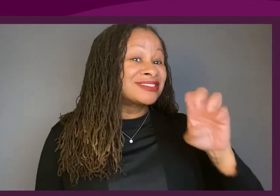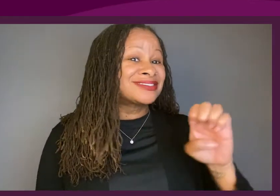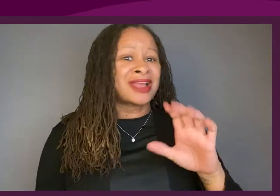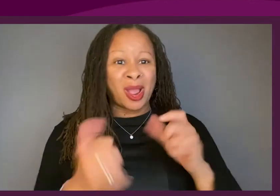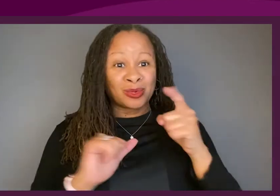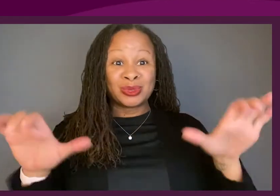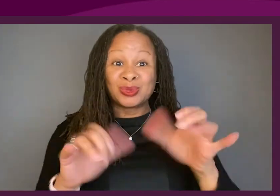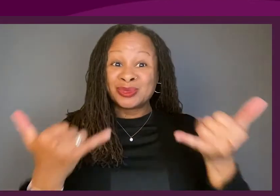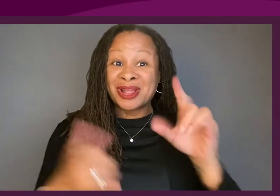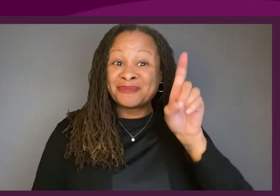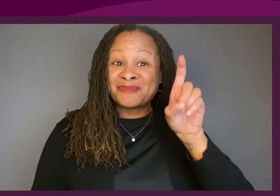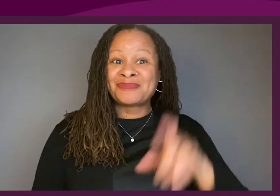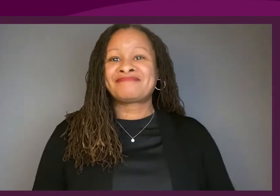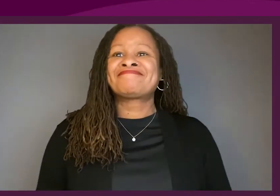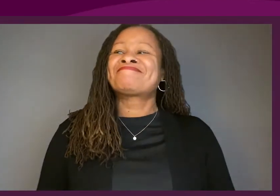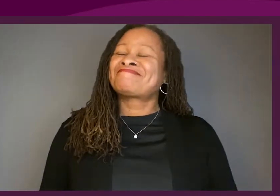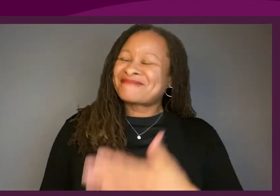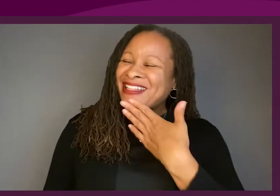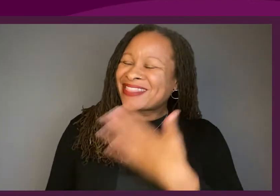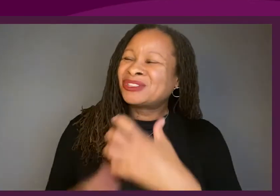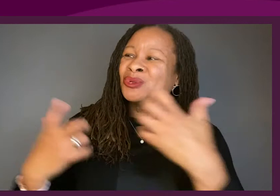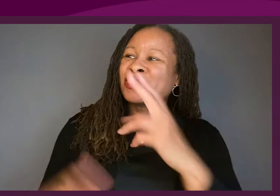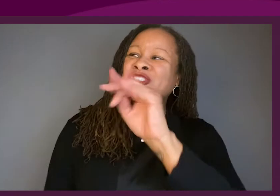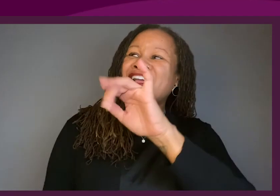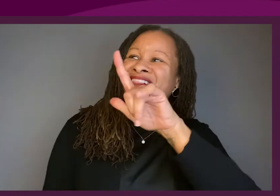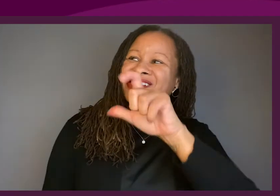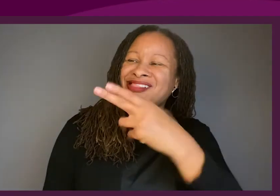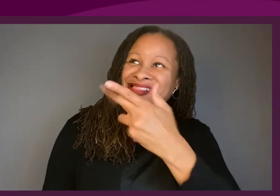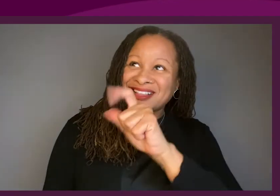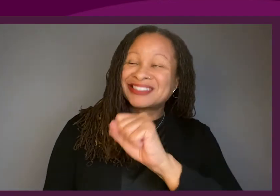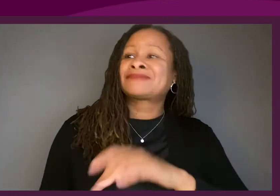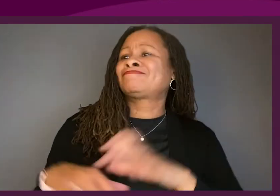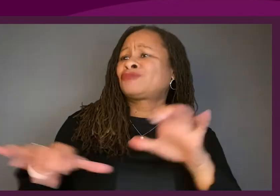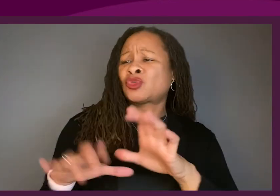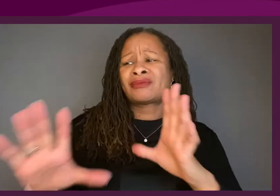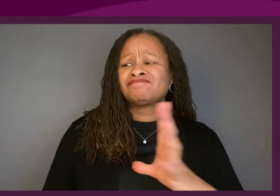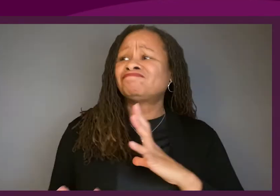Welcome, Marcie, and how are you doing today? Well, thank you very much, Nicholas.